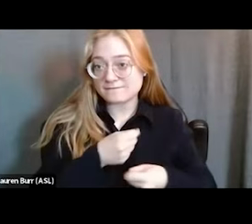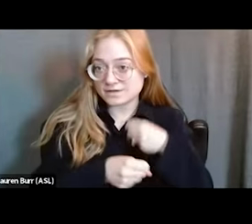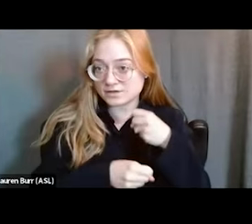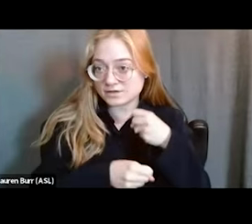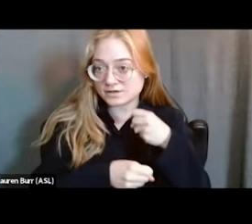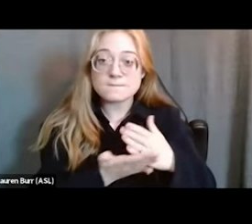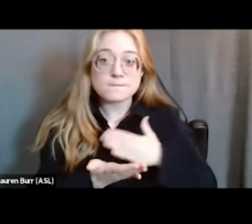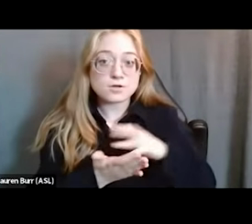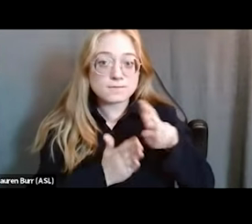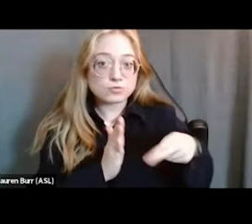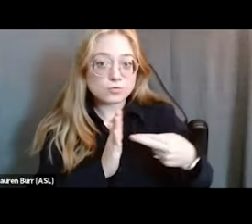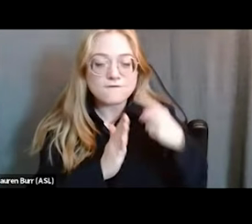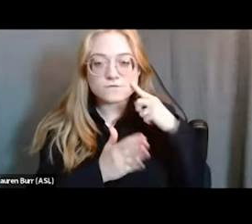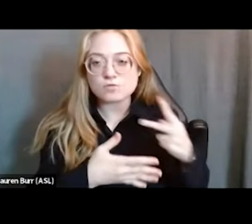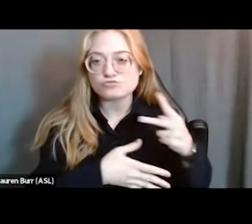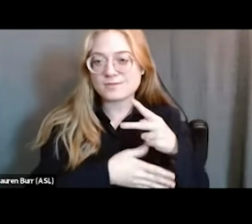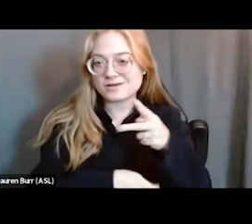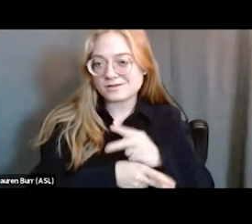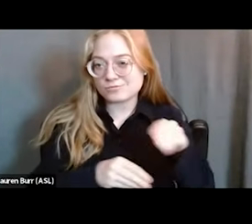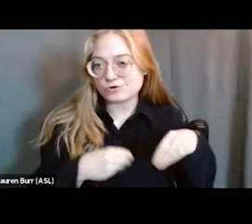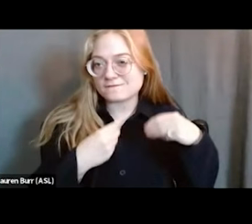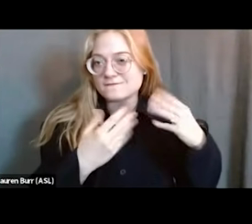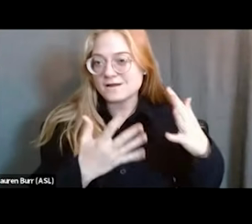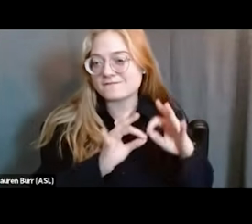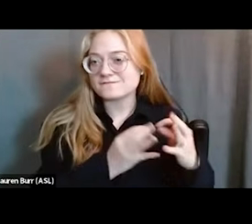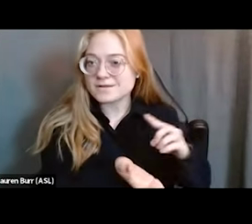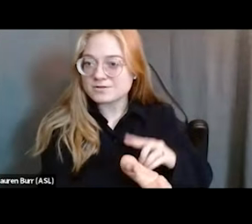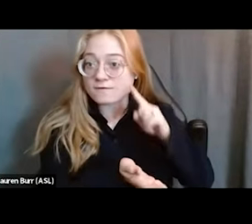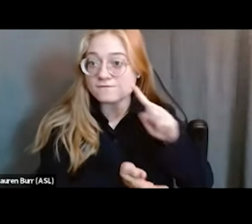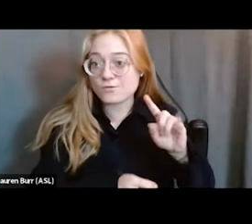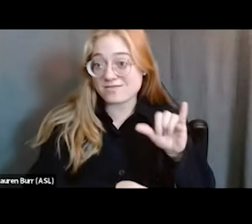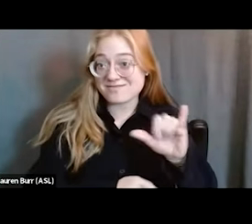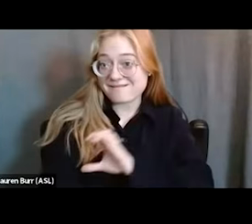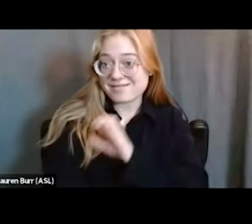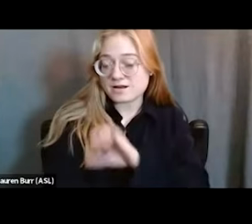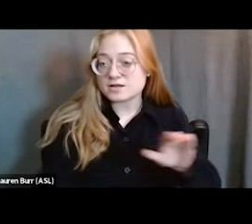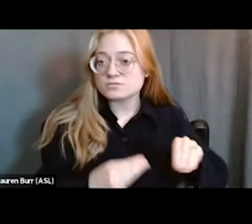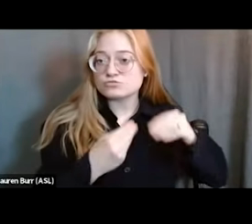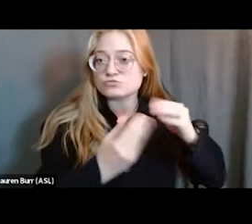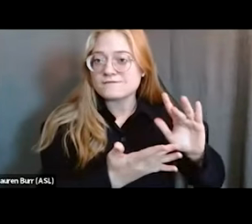as a primary care provider in the Healthcare for the Homeless clinic was to provide outreach to our Housing First site.